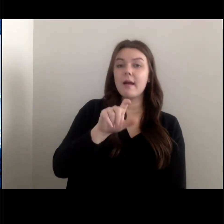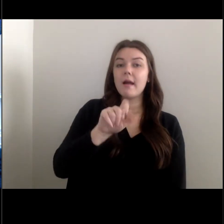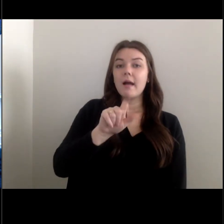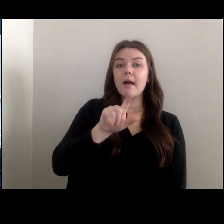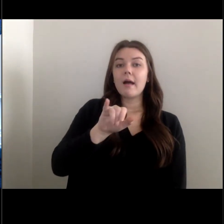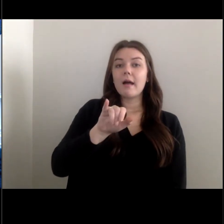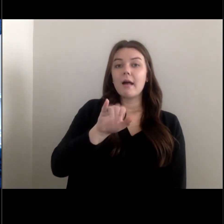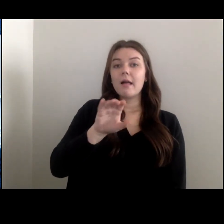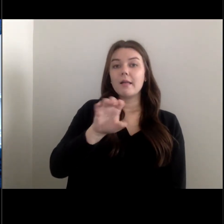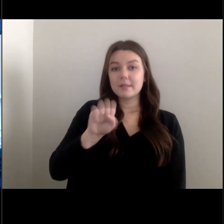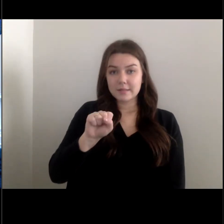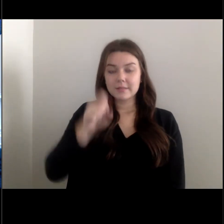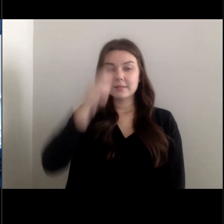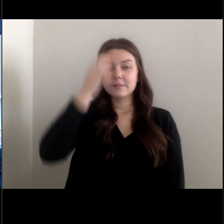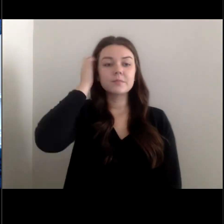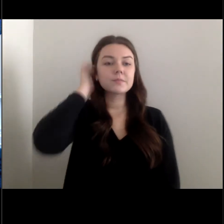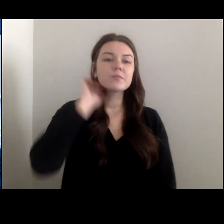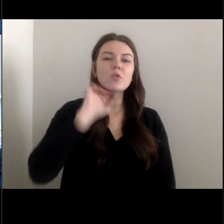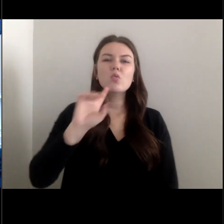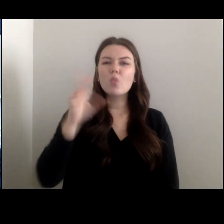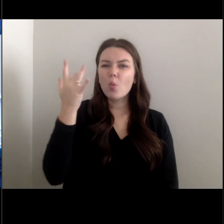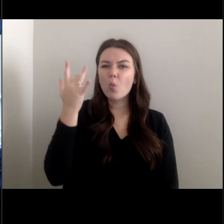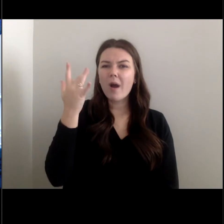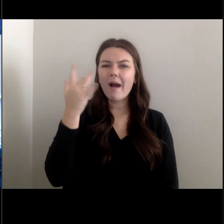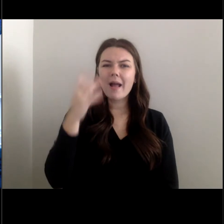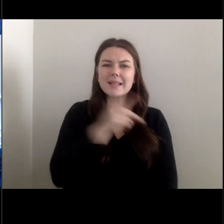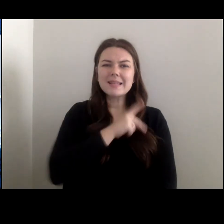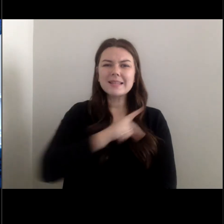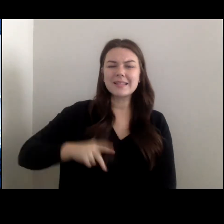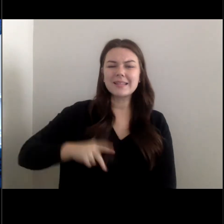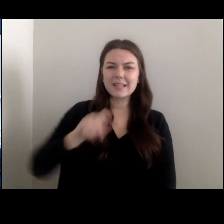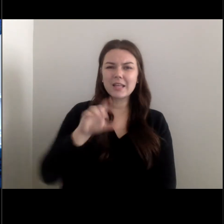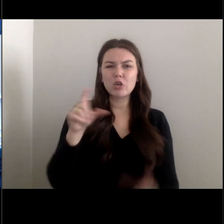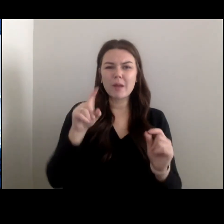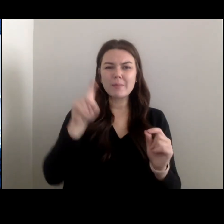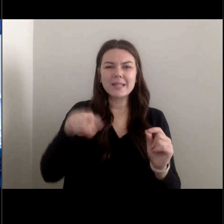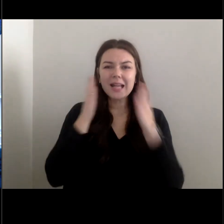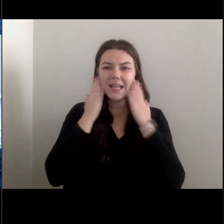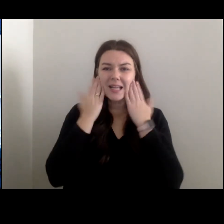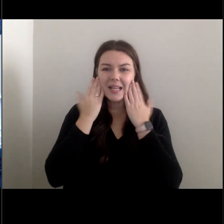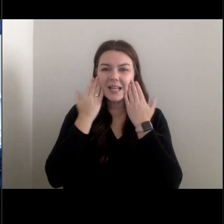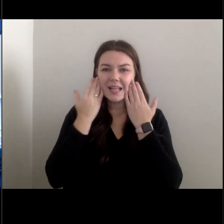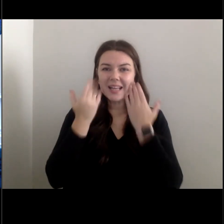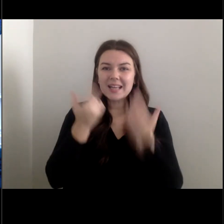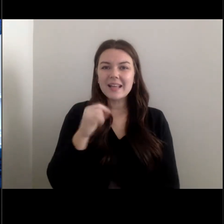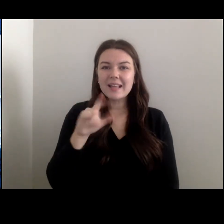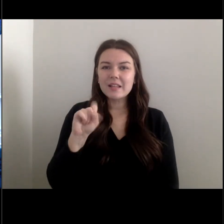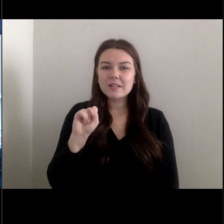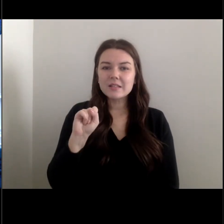why does the king crab need to clean his gills? Why does he need to what? [Lisa] Clean his gills?